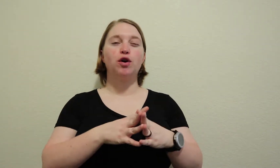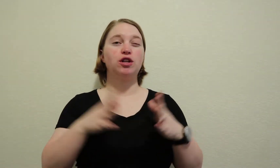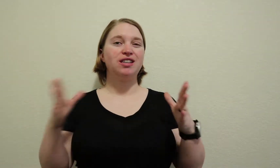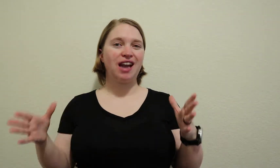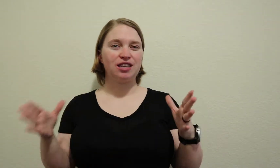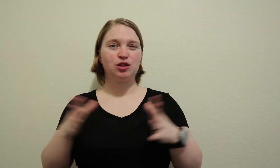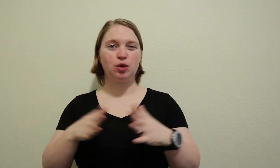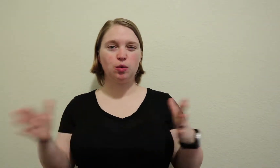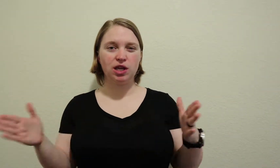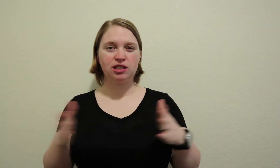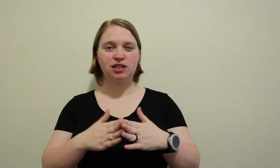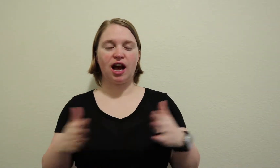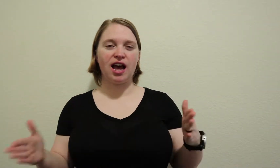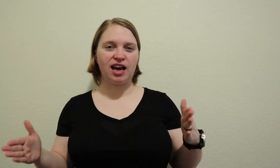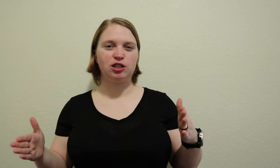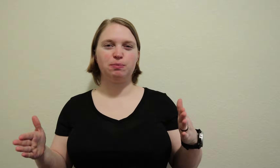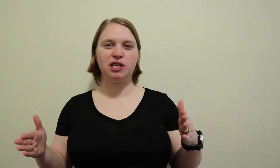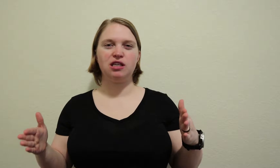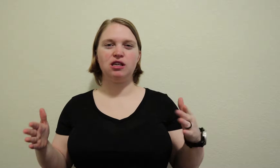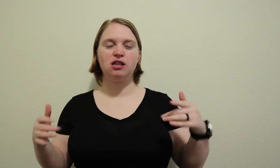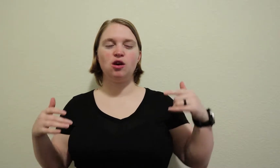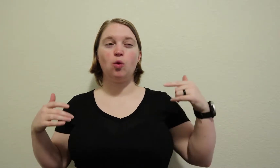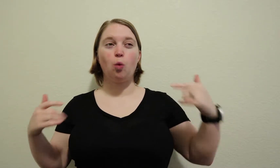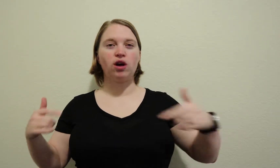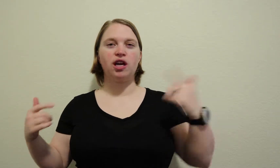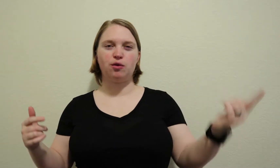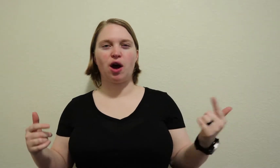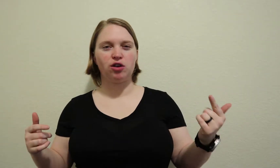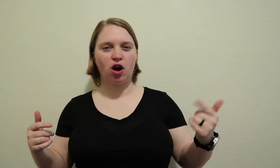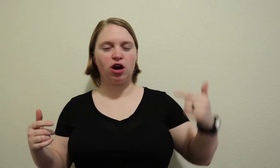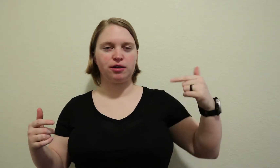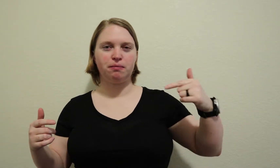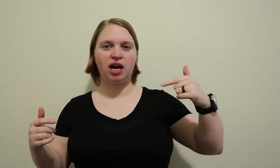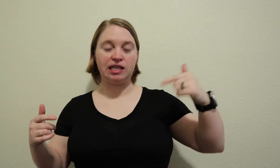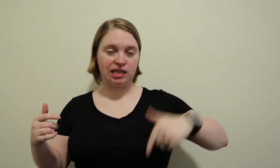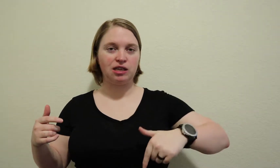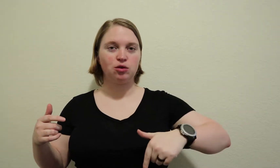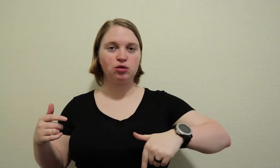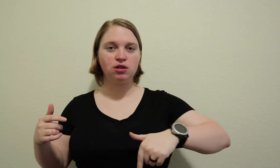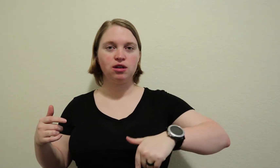for the next three weeks, I had to be walking around on my heel